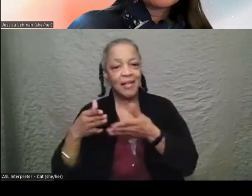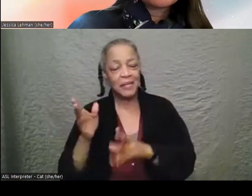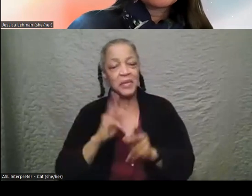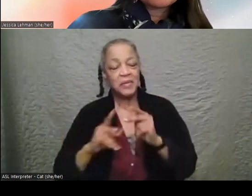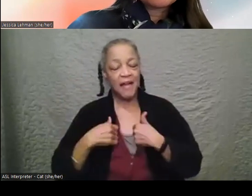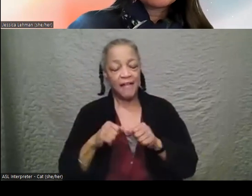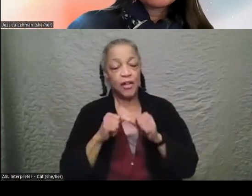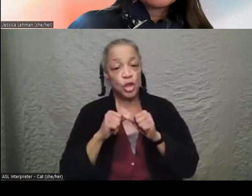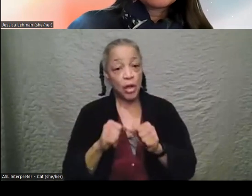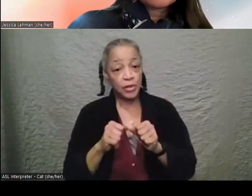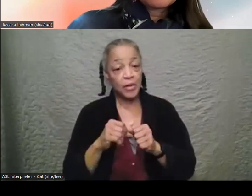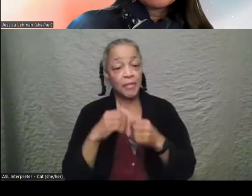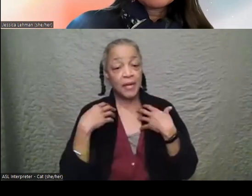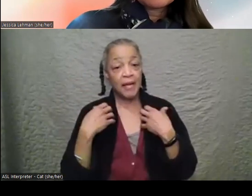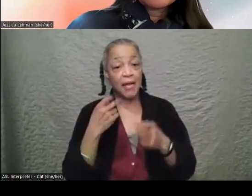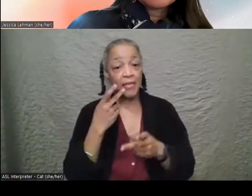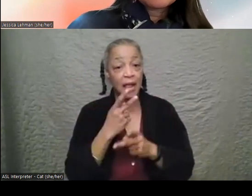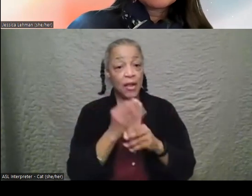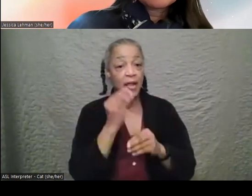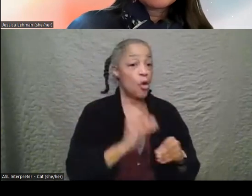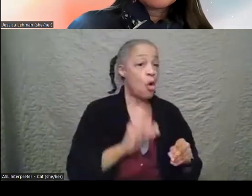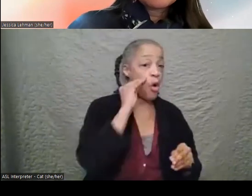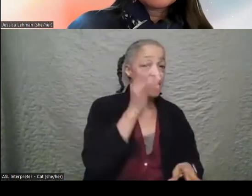in their homes instead of institutions.